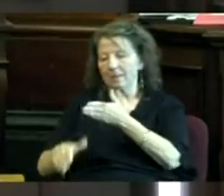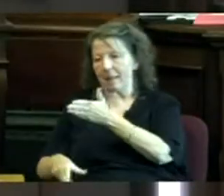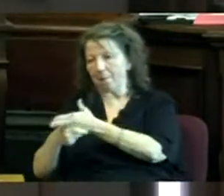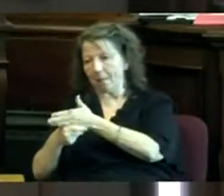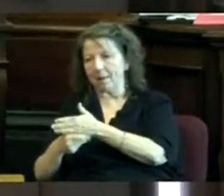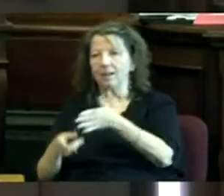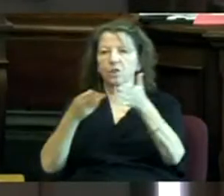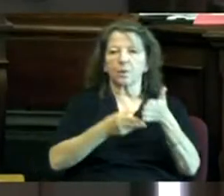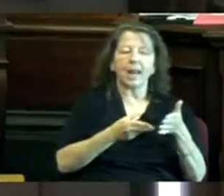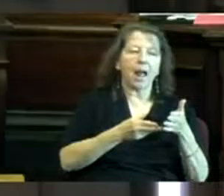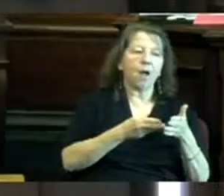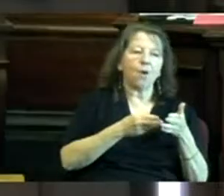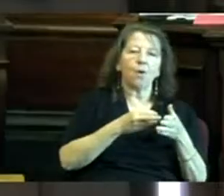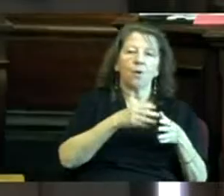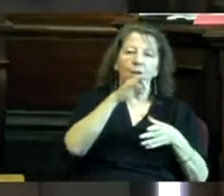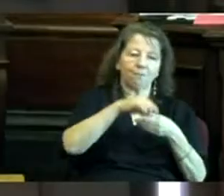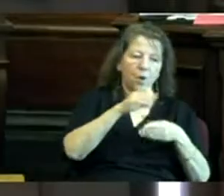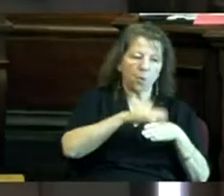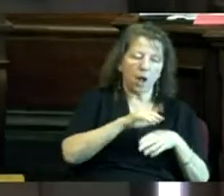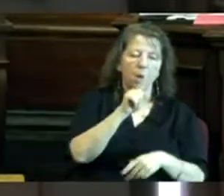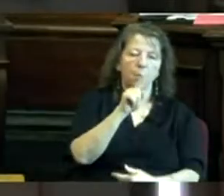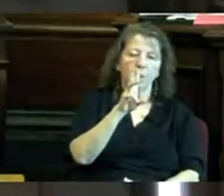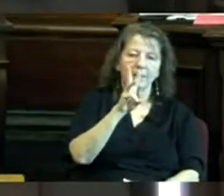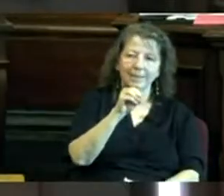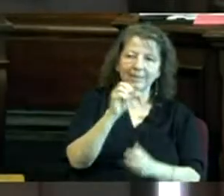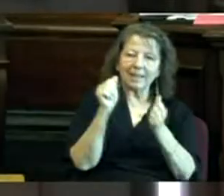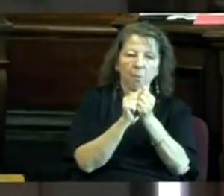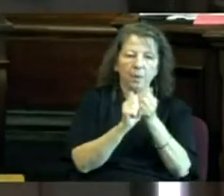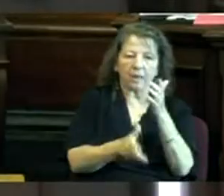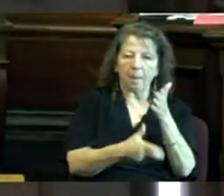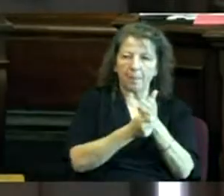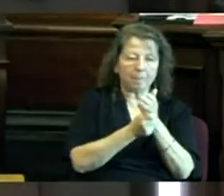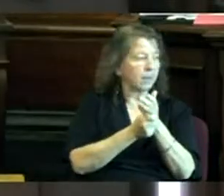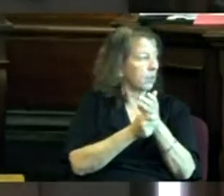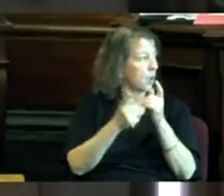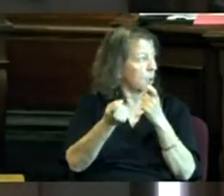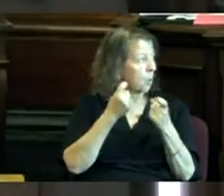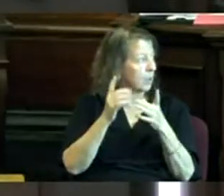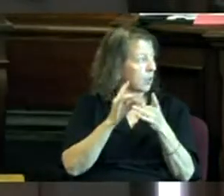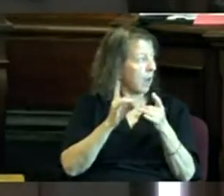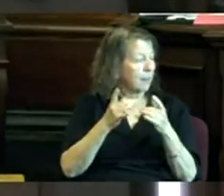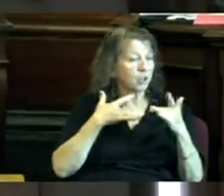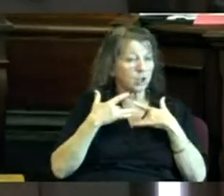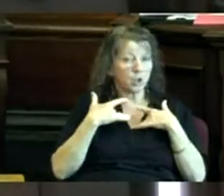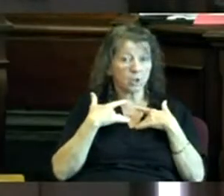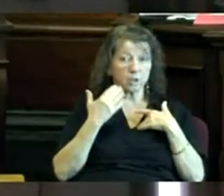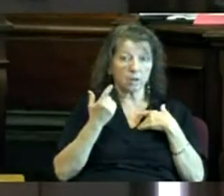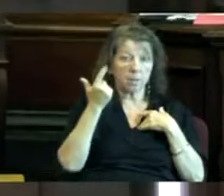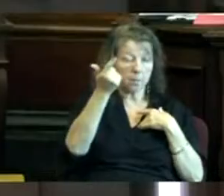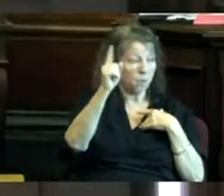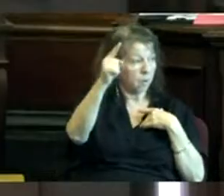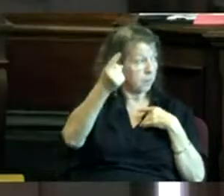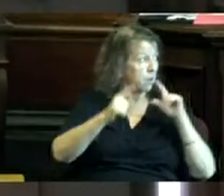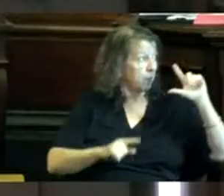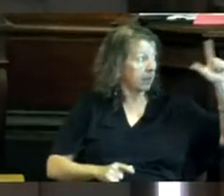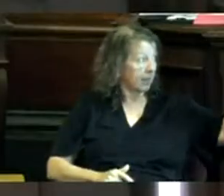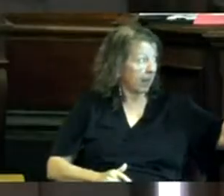say aye. Aye. Any opposed? Okay, so now let's vote on the motion as amended in Shrek number 160.